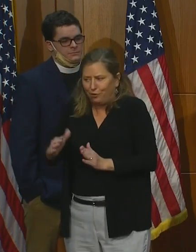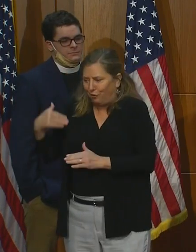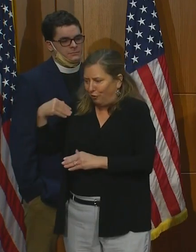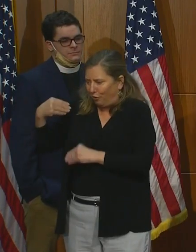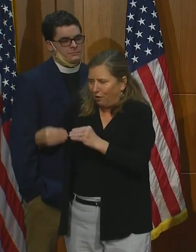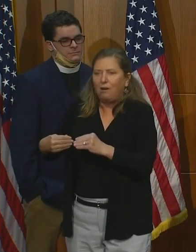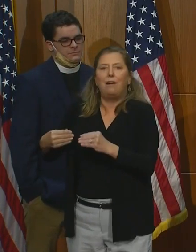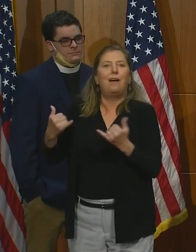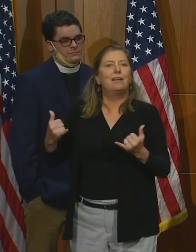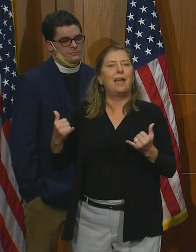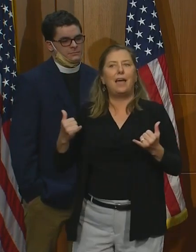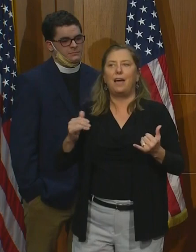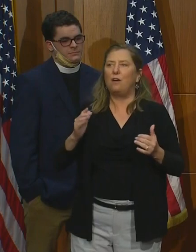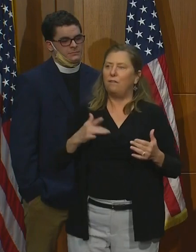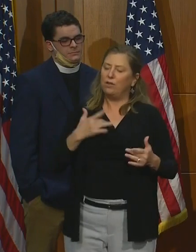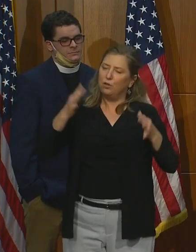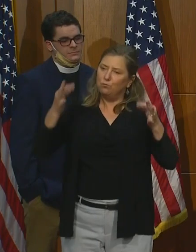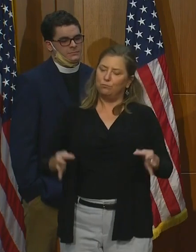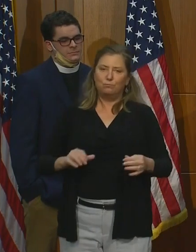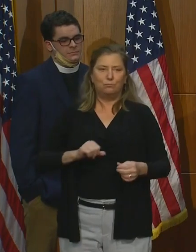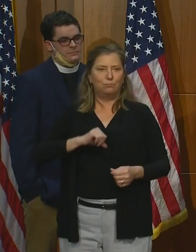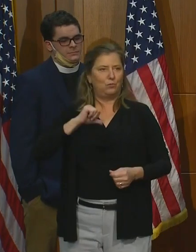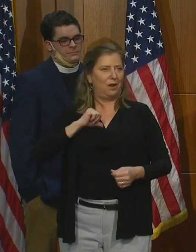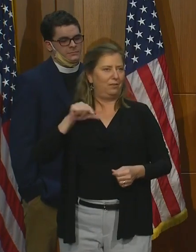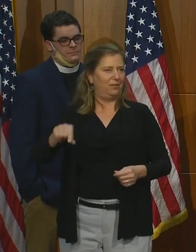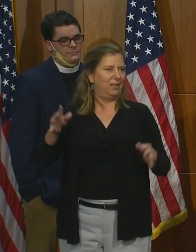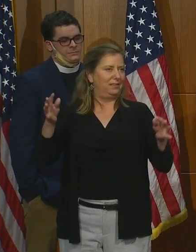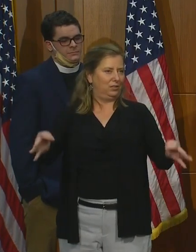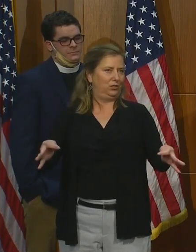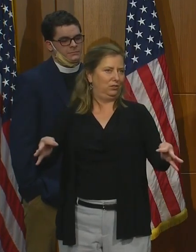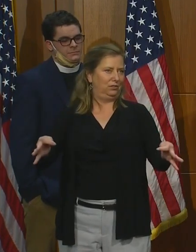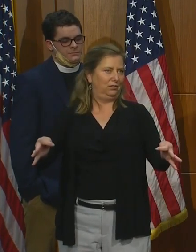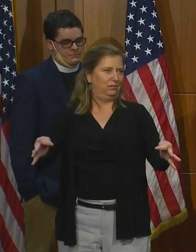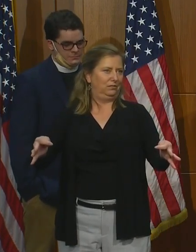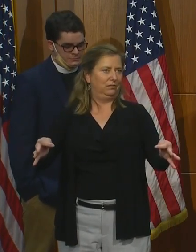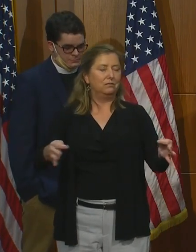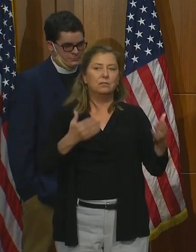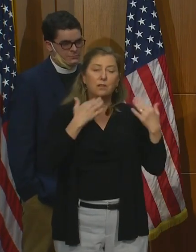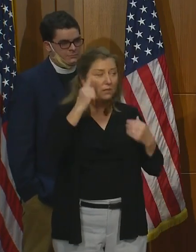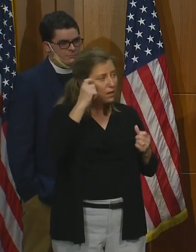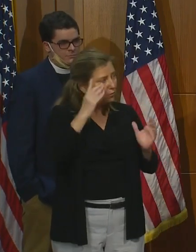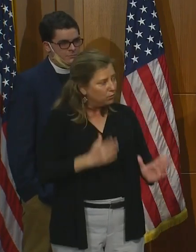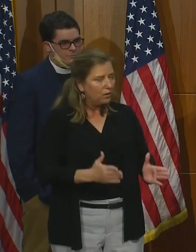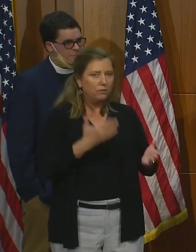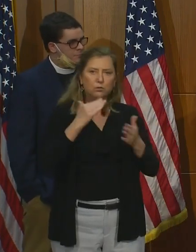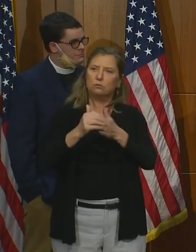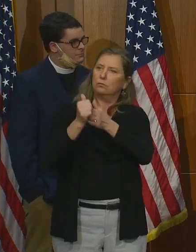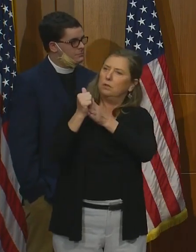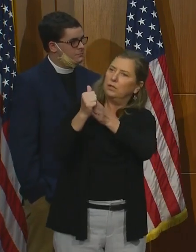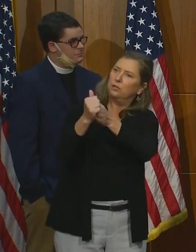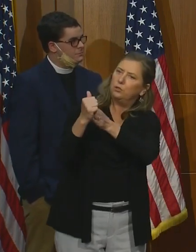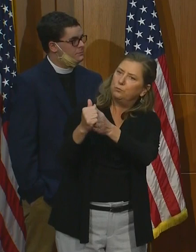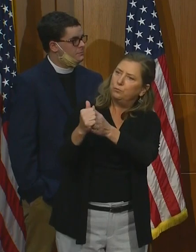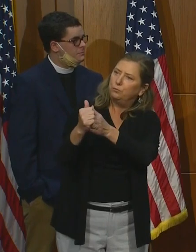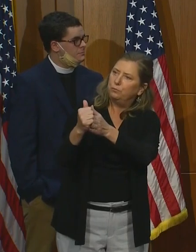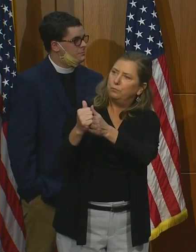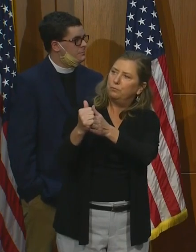I COULDN'T BE MORE PROUD THE DECISION WE HAVE MADE. I THANK